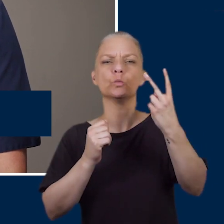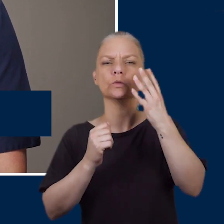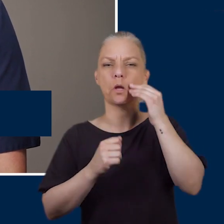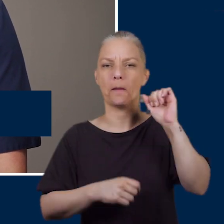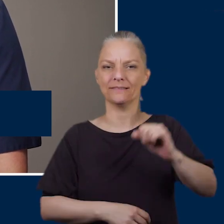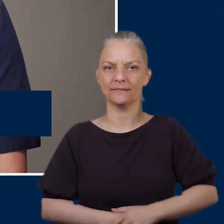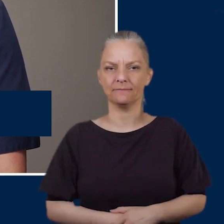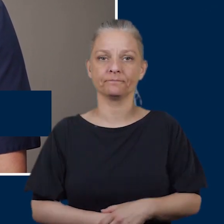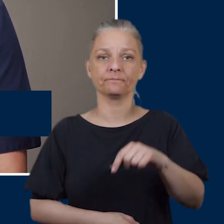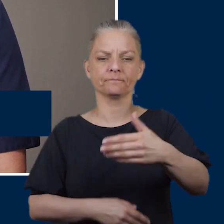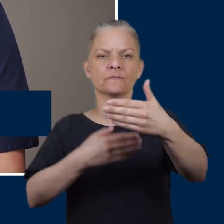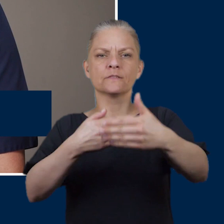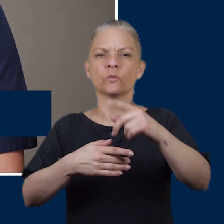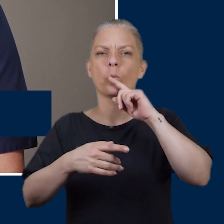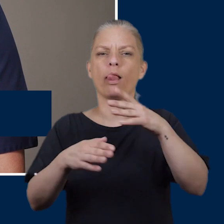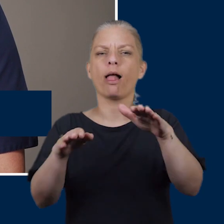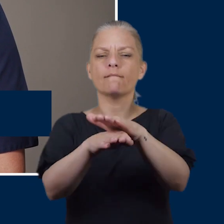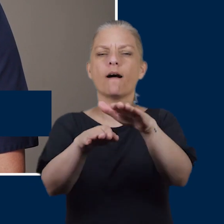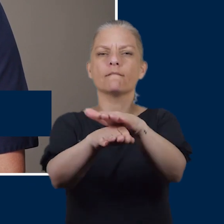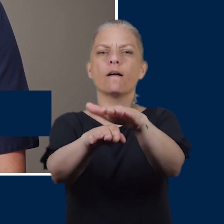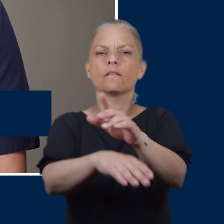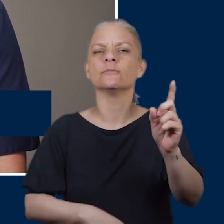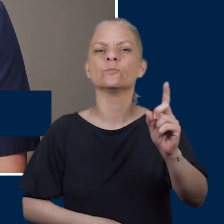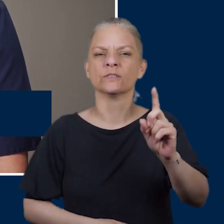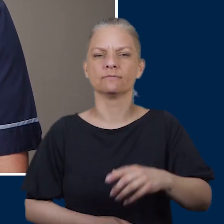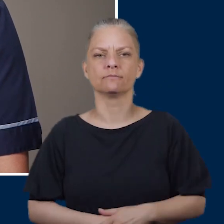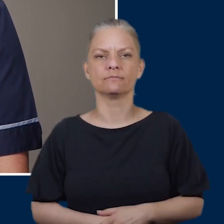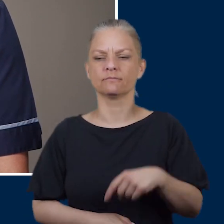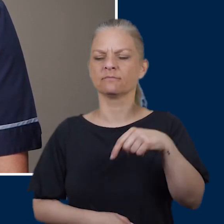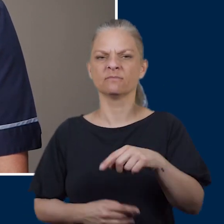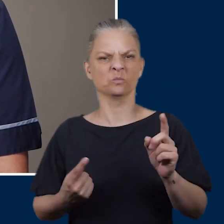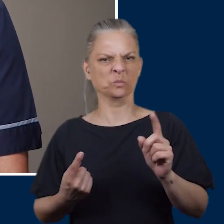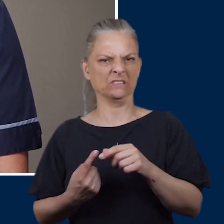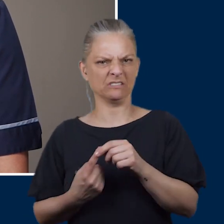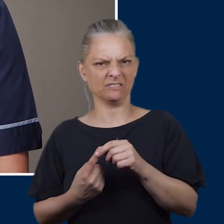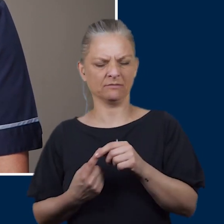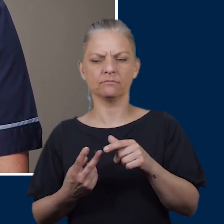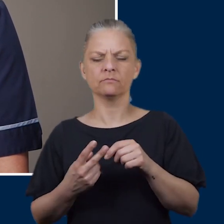This session will cover what it is the different types long-term complications associated